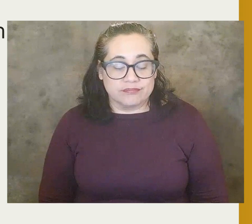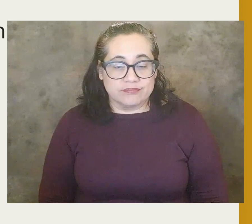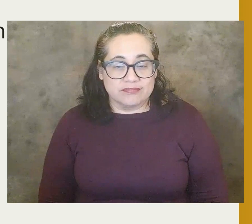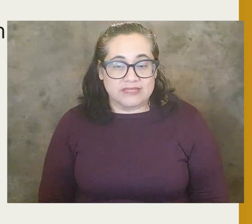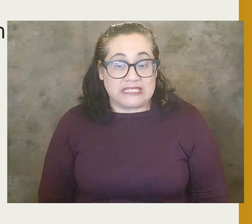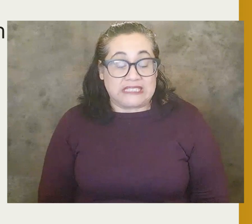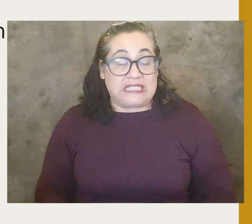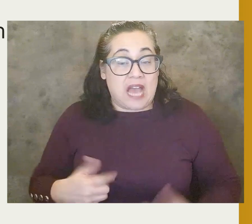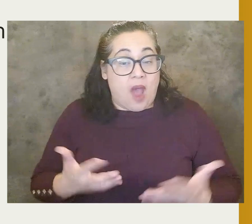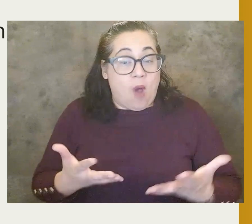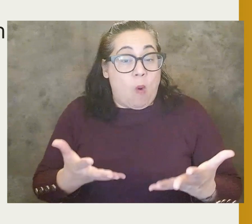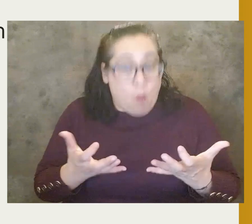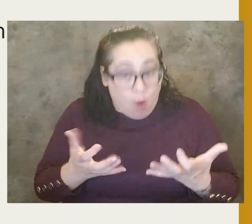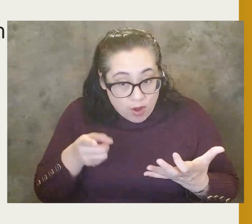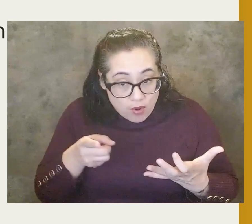I want you to visit your mother.